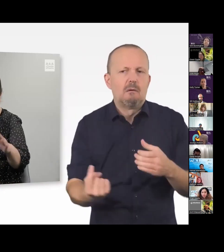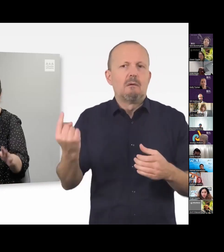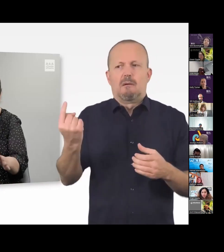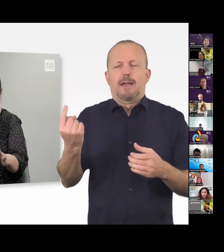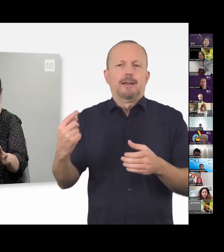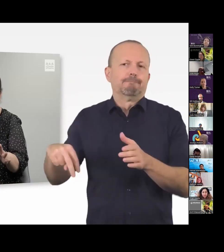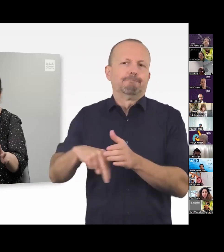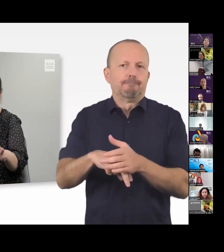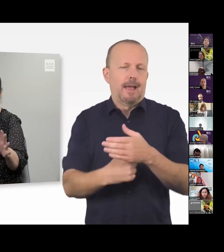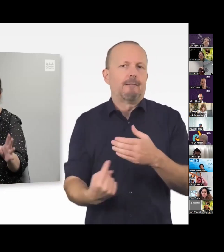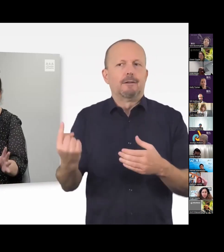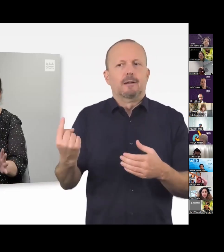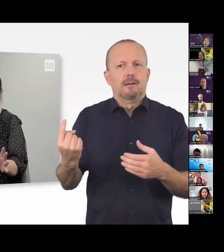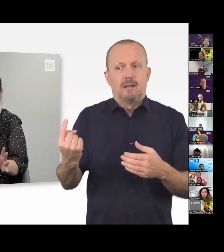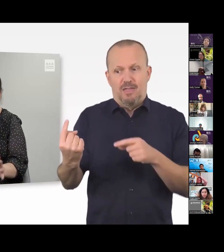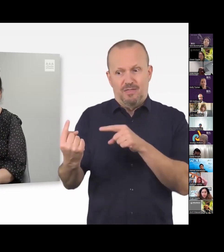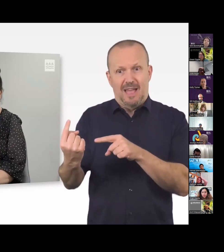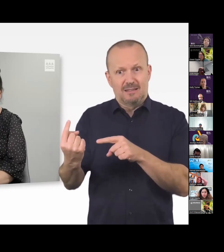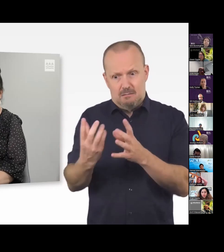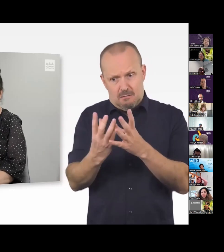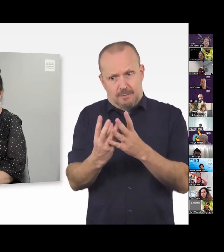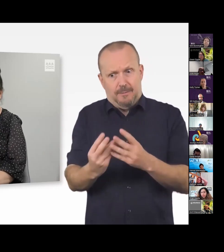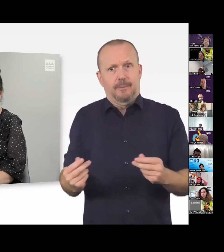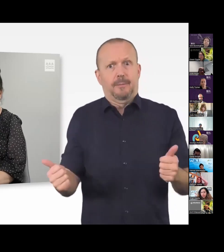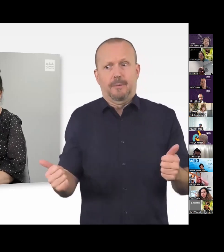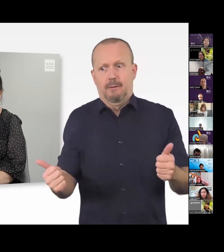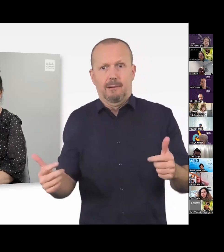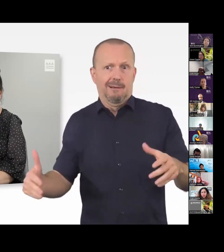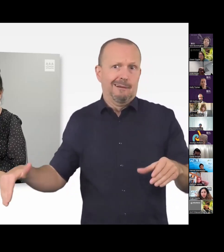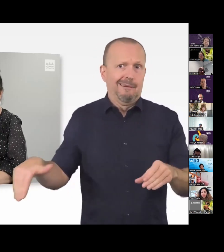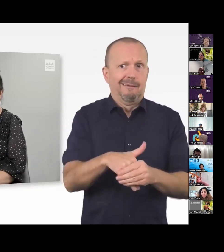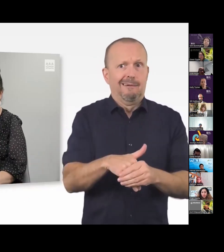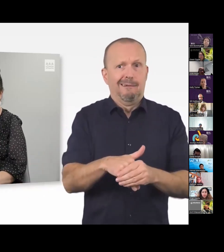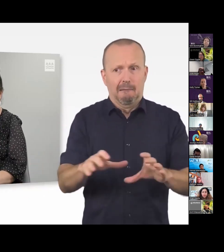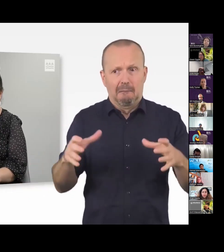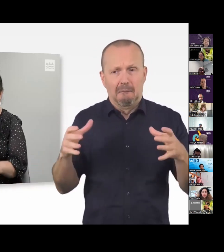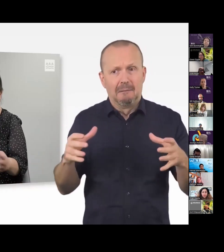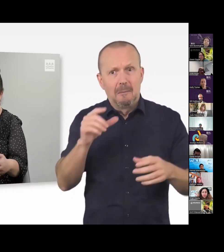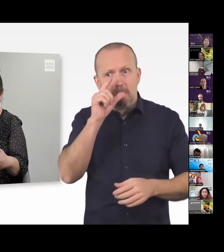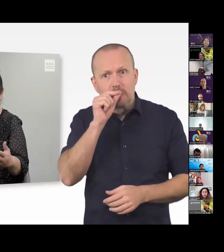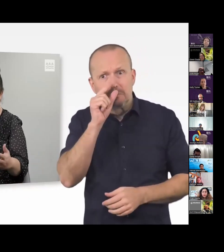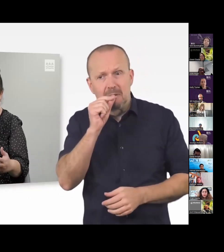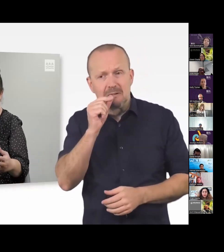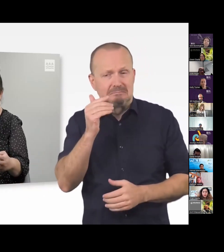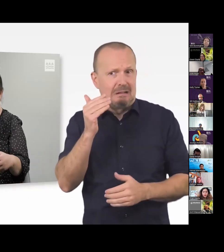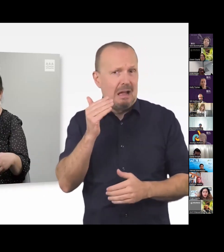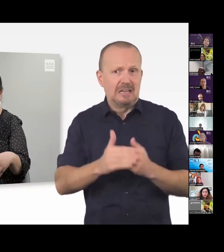that would be removed. And that's a fully inclusive education system